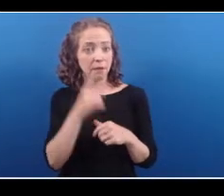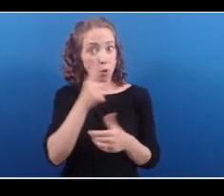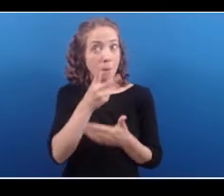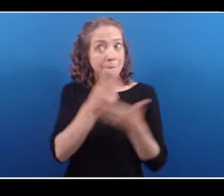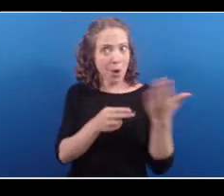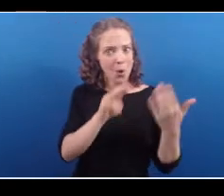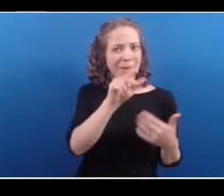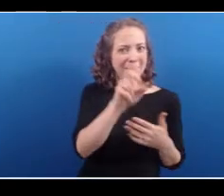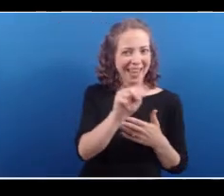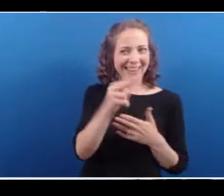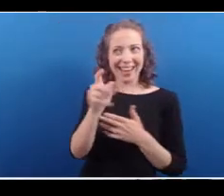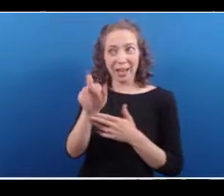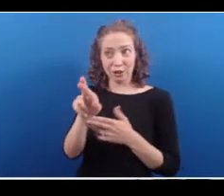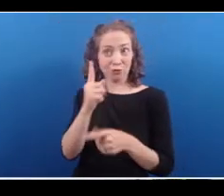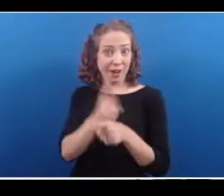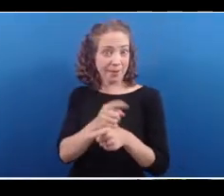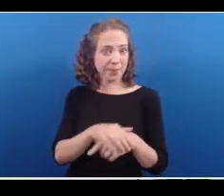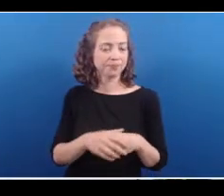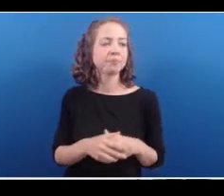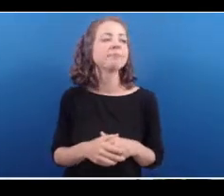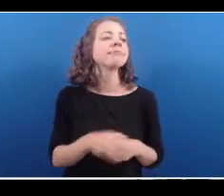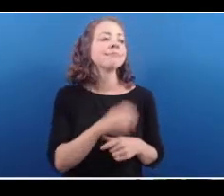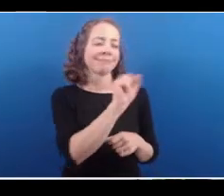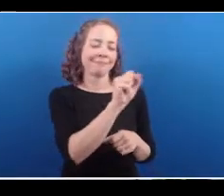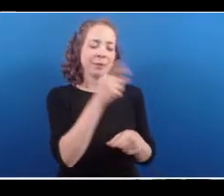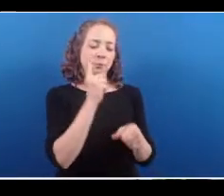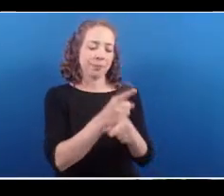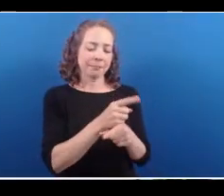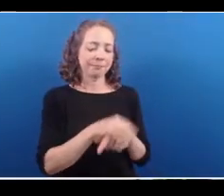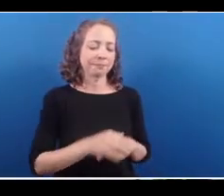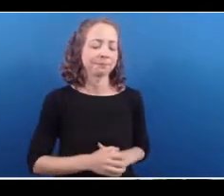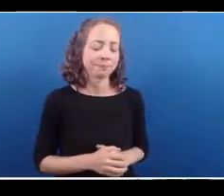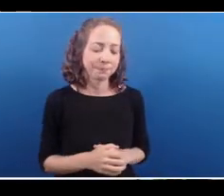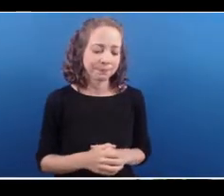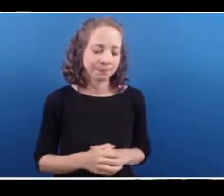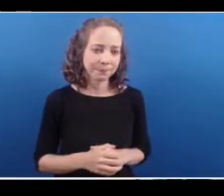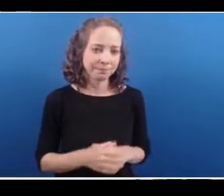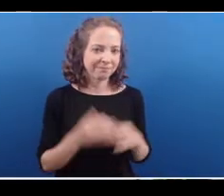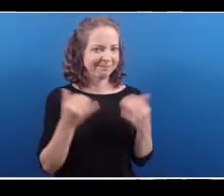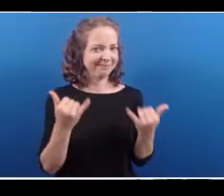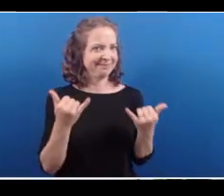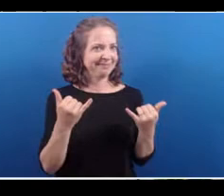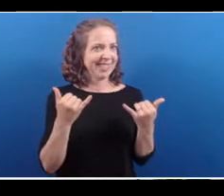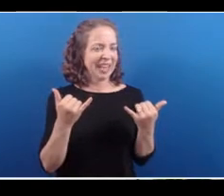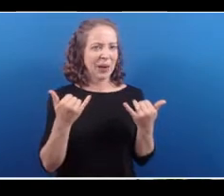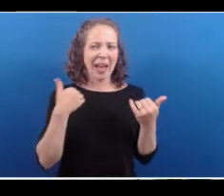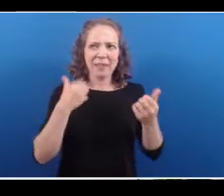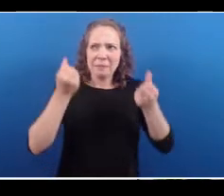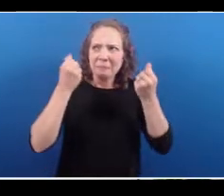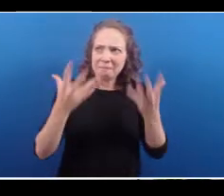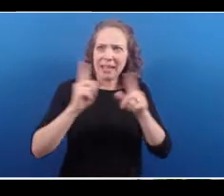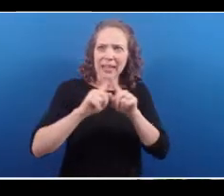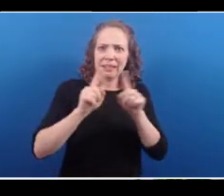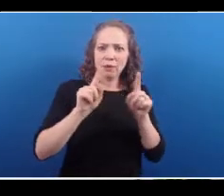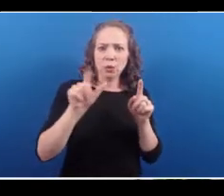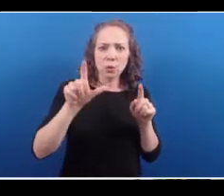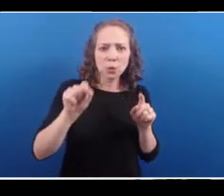So, in this age of all these different tools that folks are using regularly, there